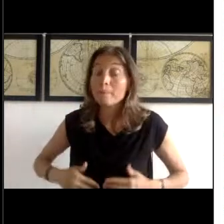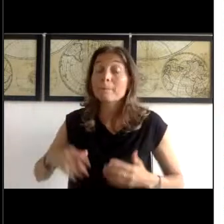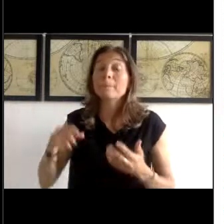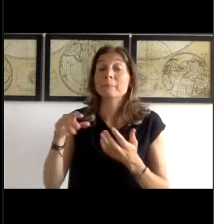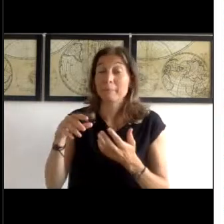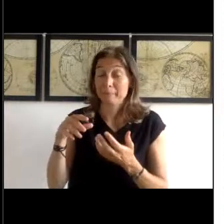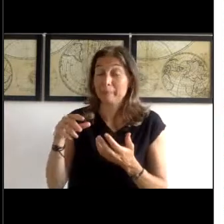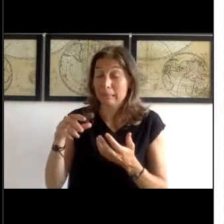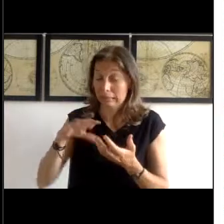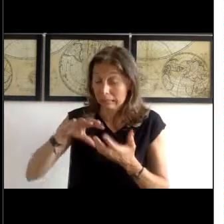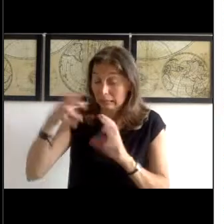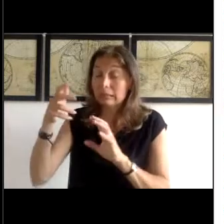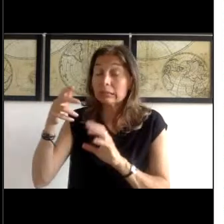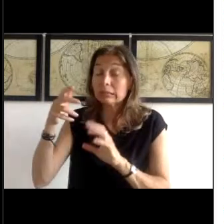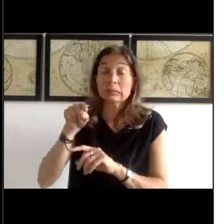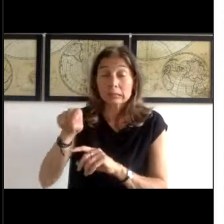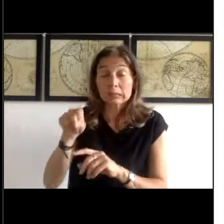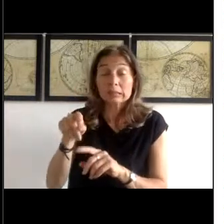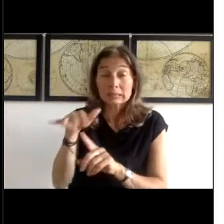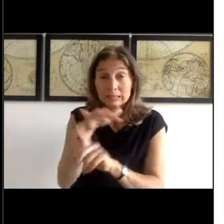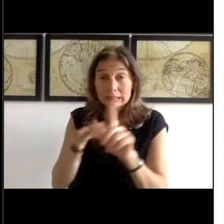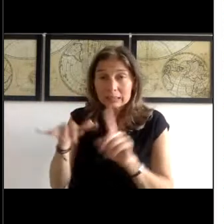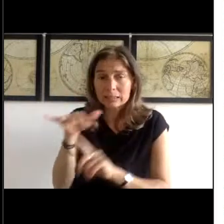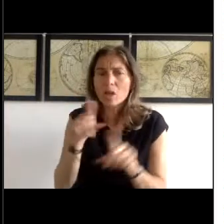And I think it's happening, but the problem we have,